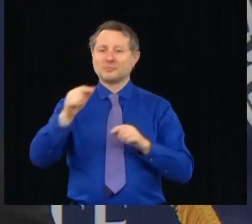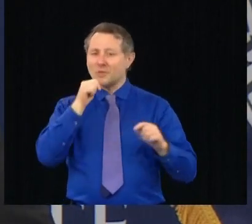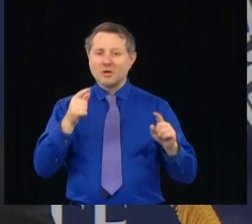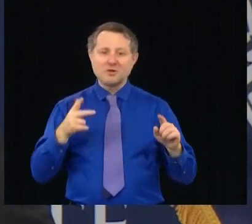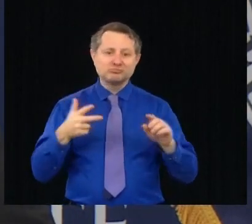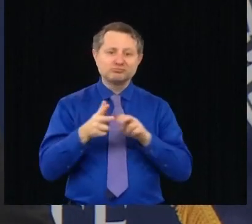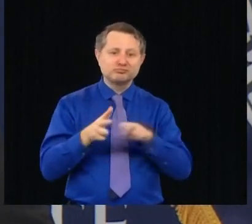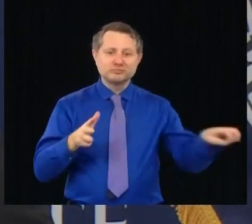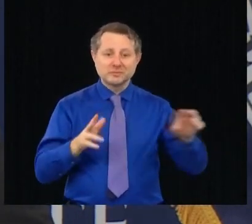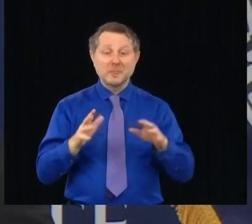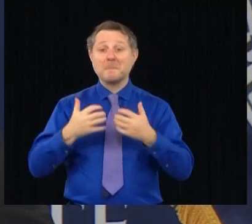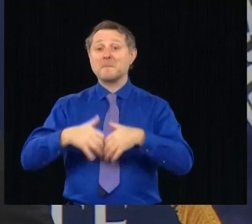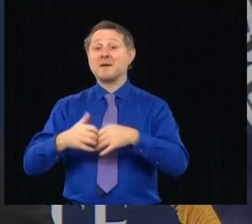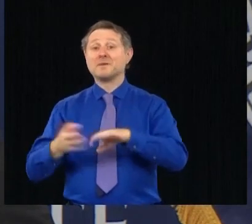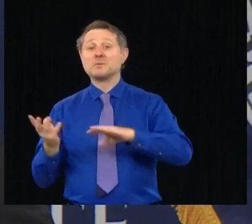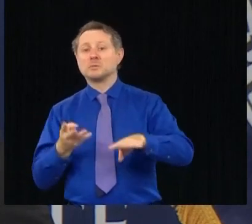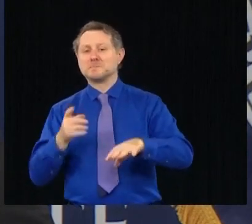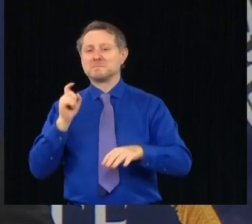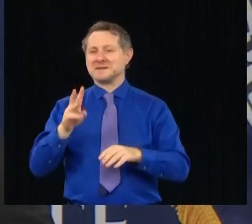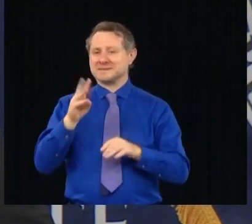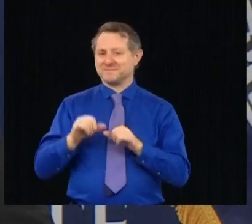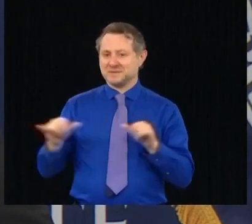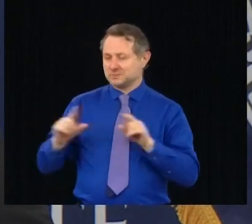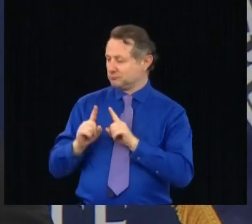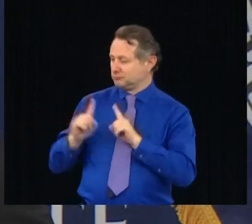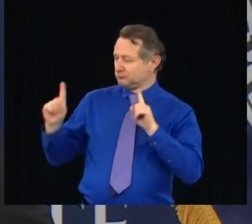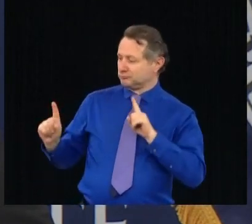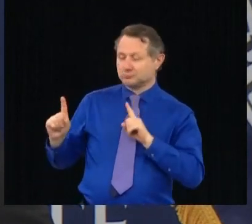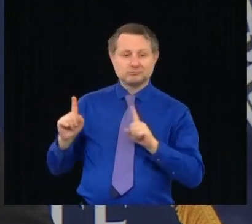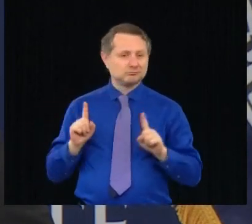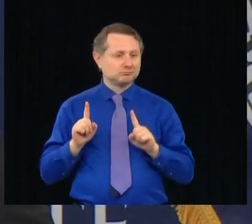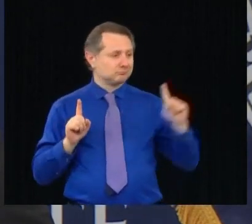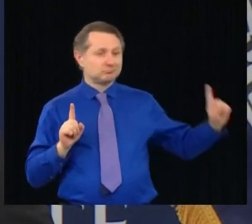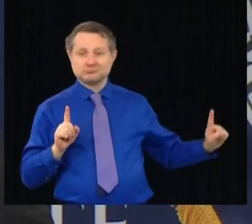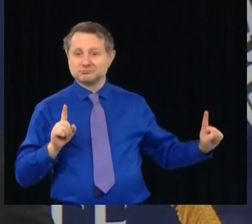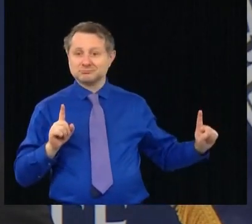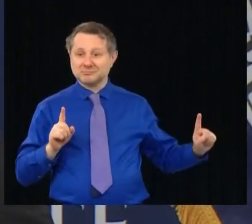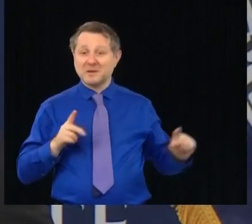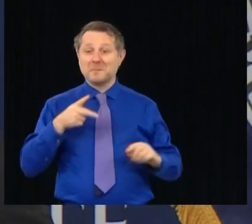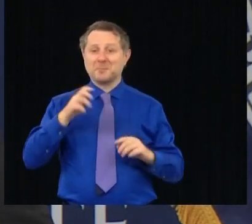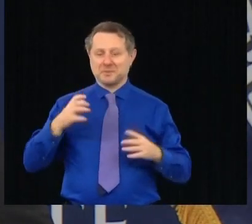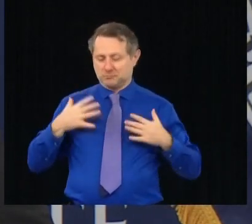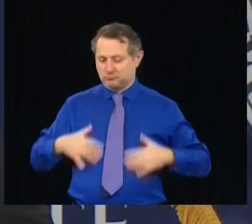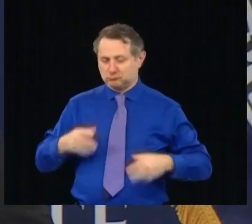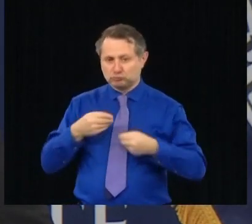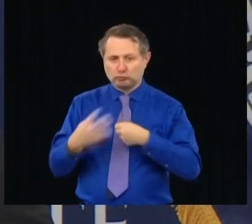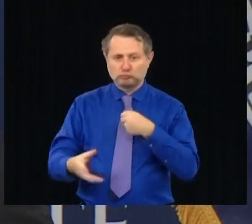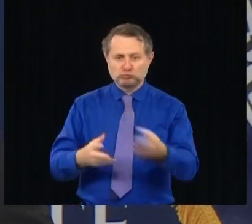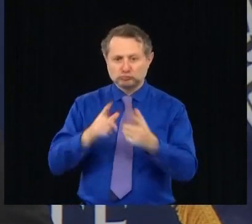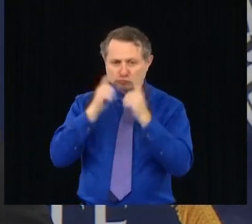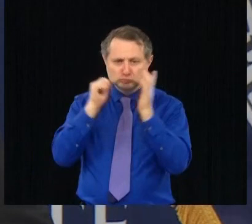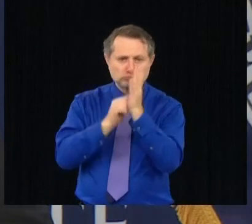CURBSIDE PICKUP, IN STORE PICKUP, IF YOU ARE A